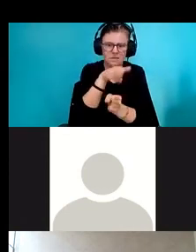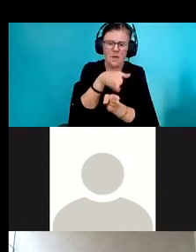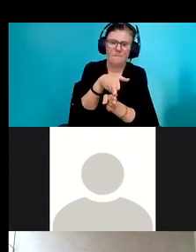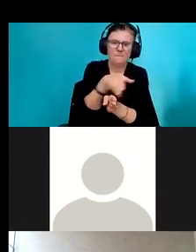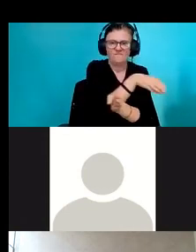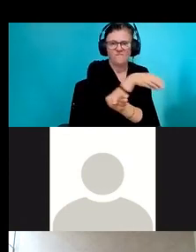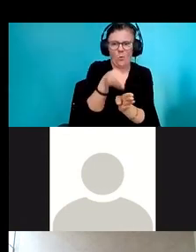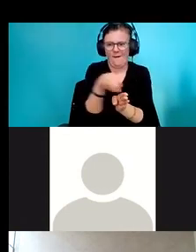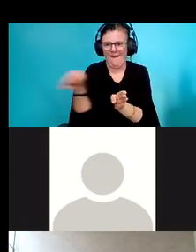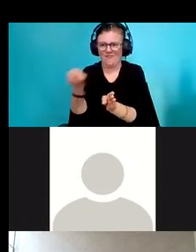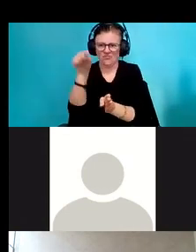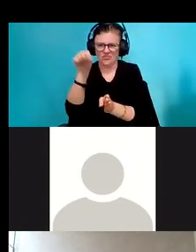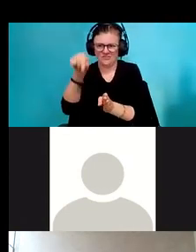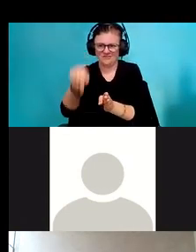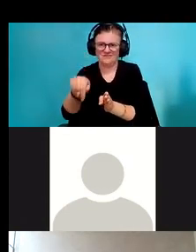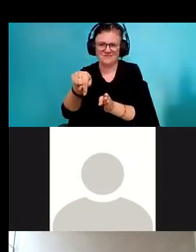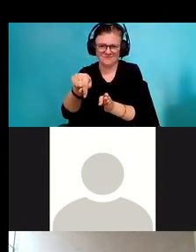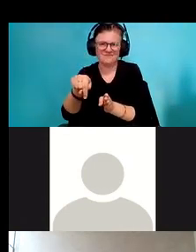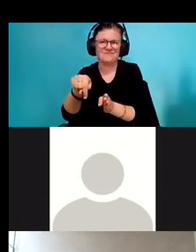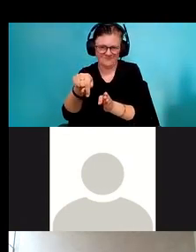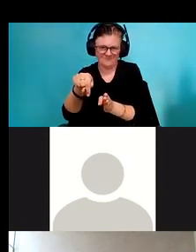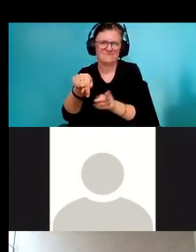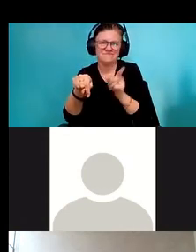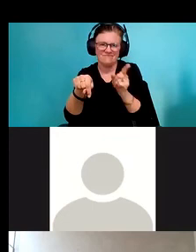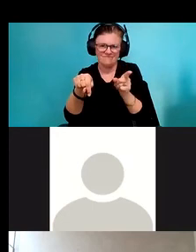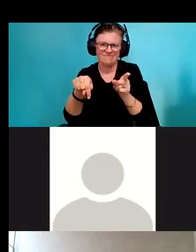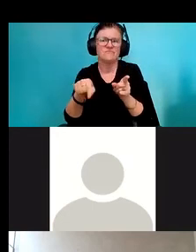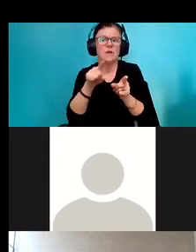This is one that we frequently go to when we're looking for strong quotes